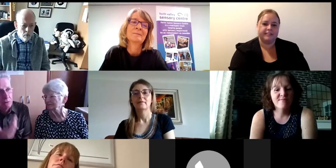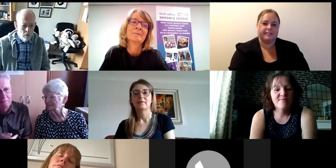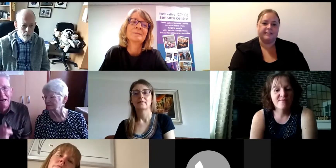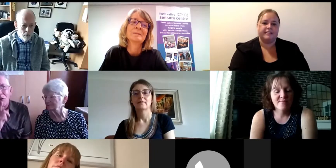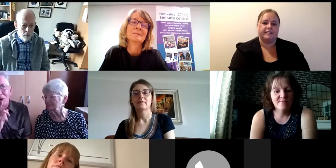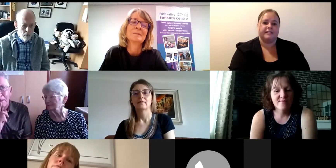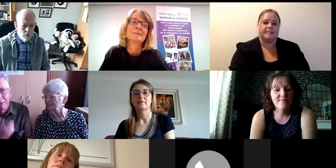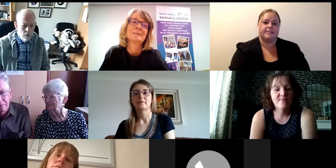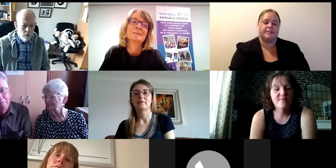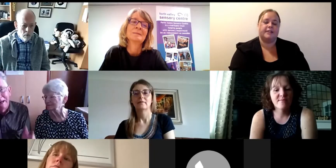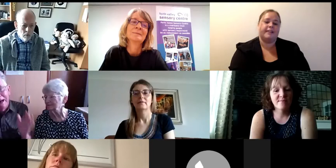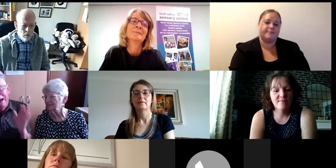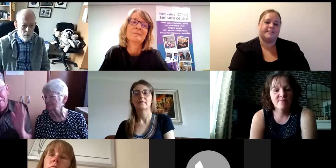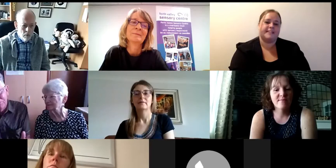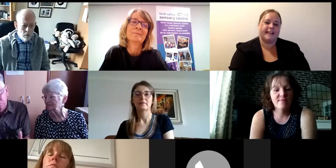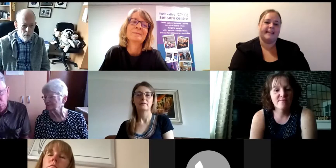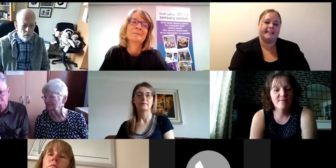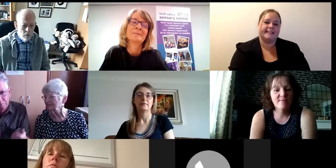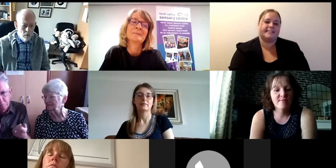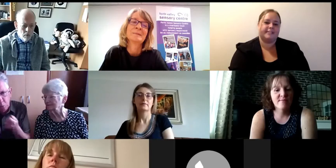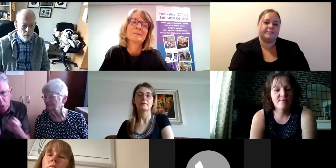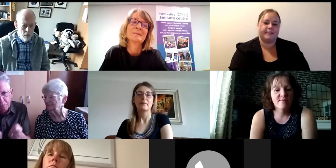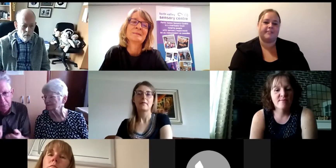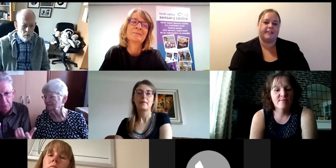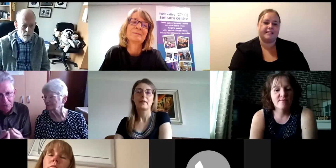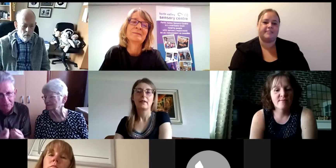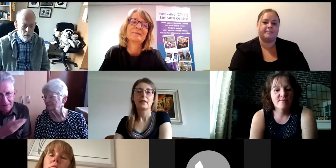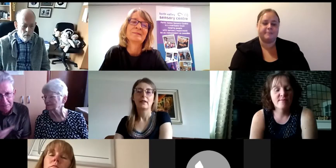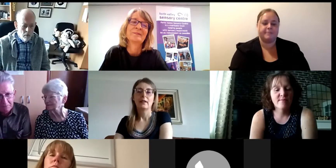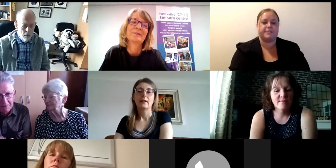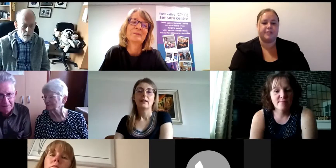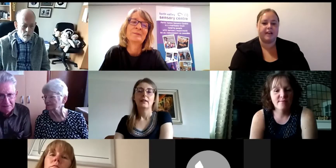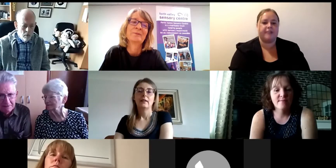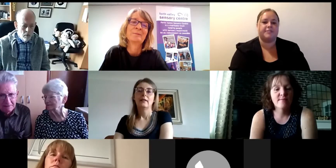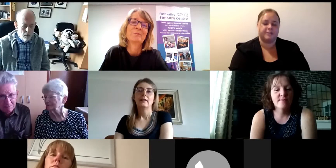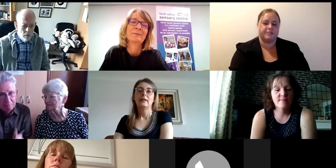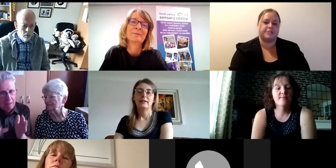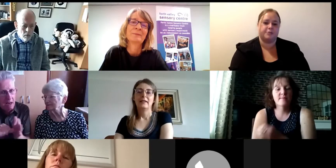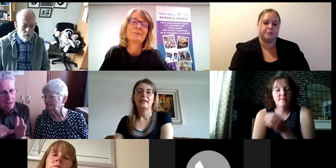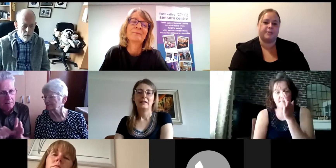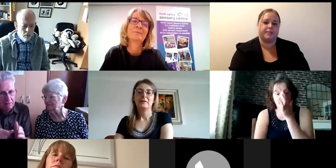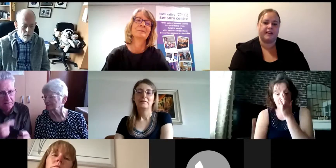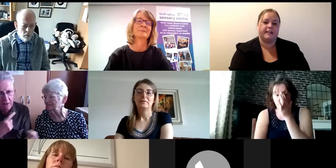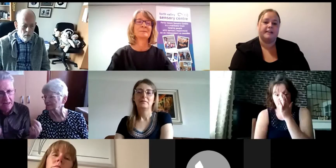So every day you are around hearing people so you have to cope with that